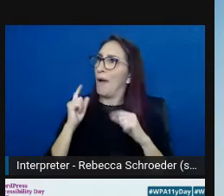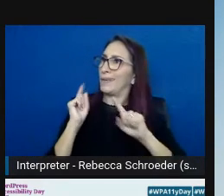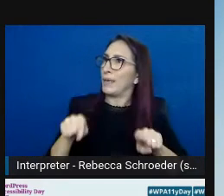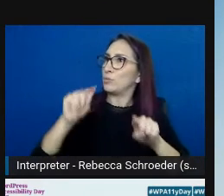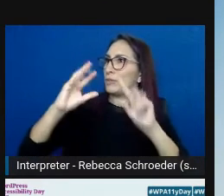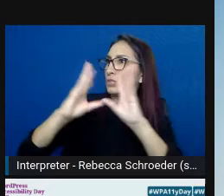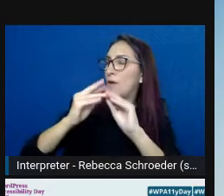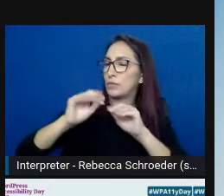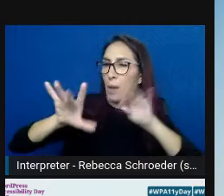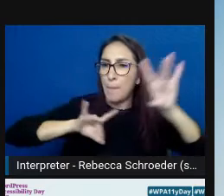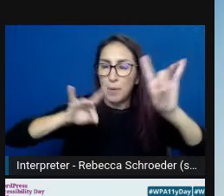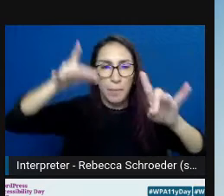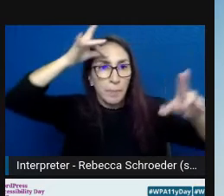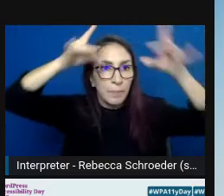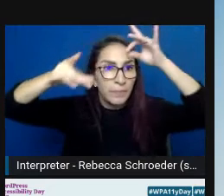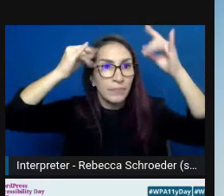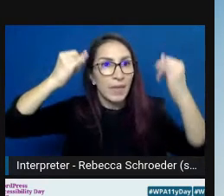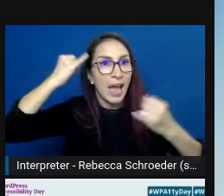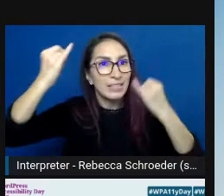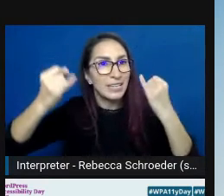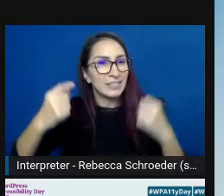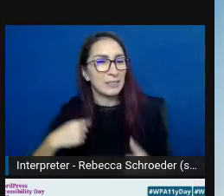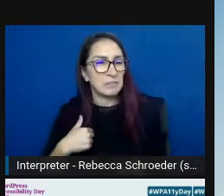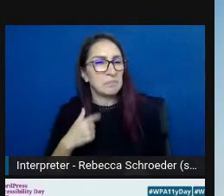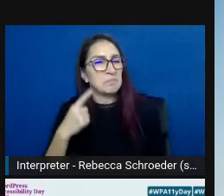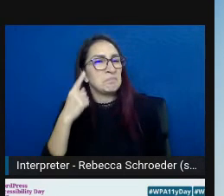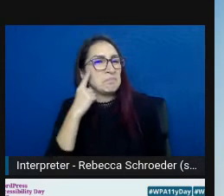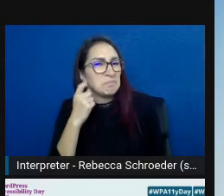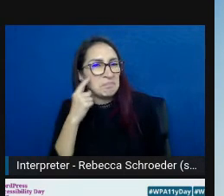you're already interested. Let's talk about numbers.